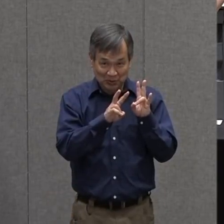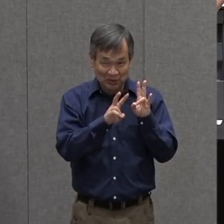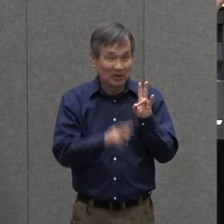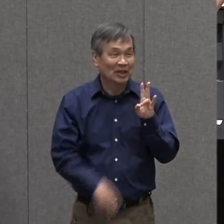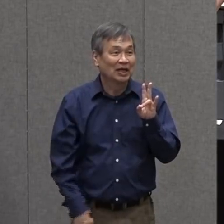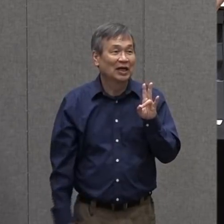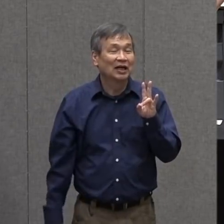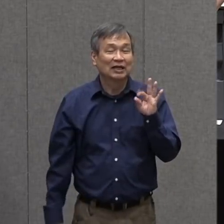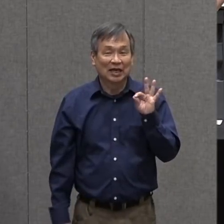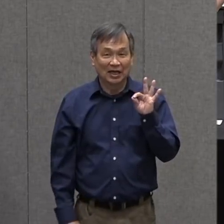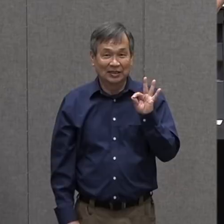nine - Nine